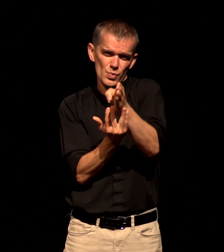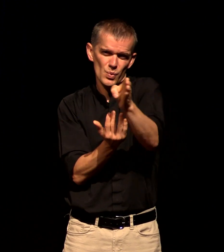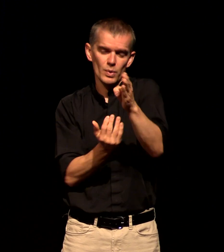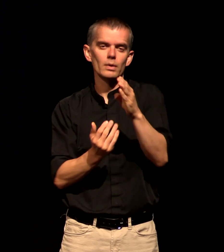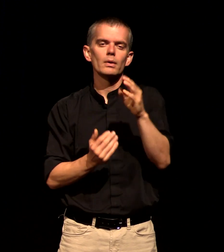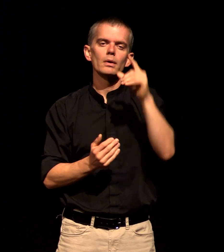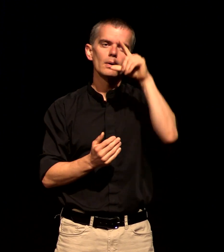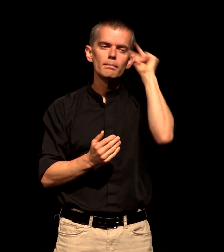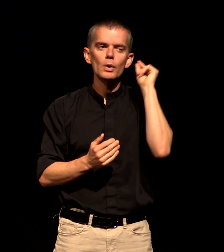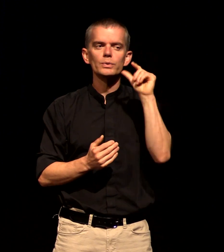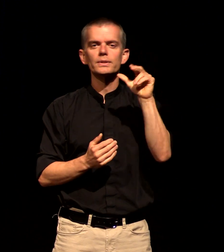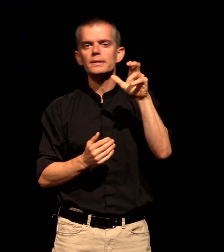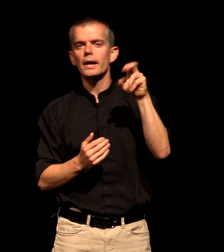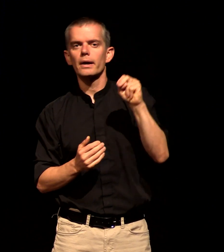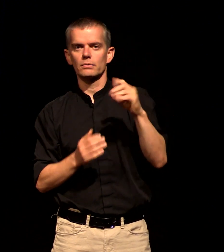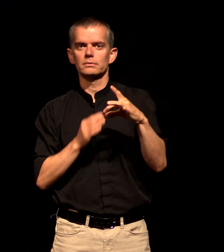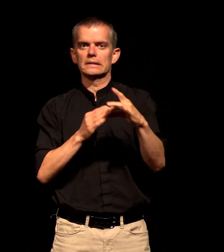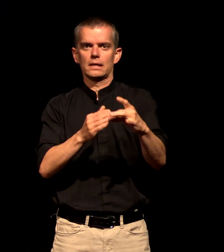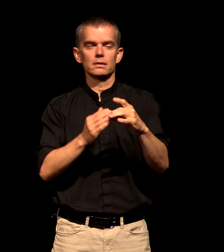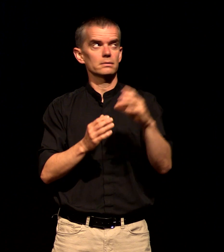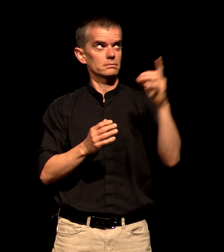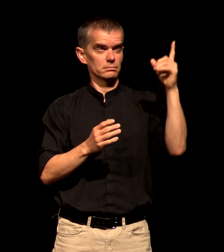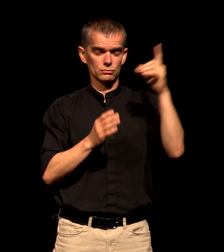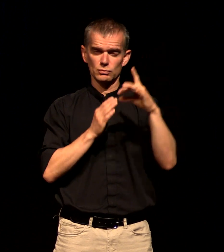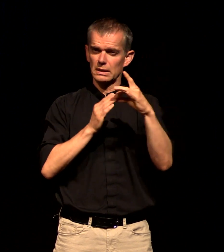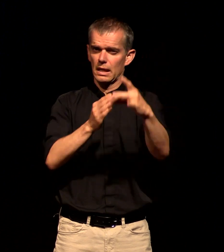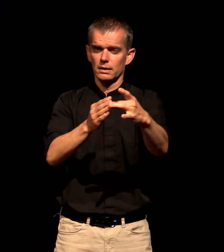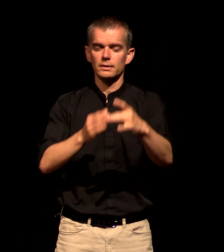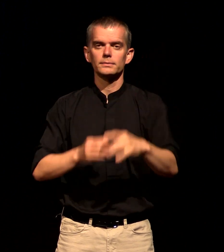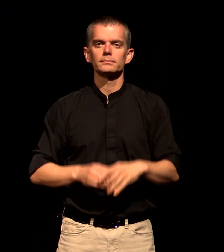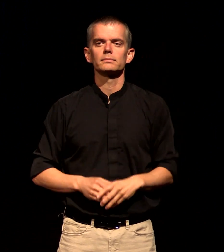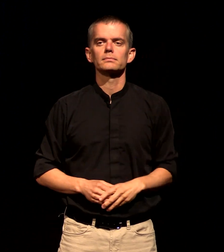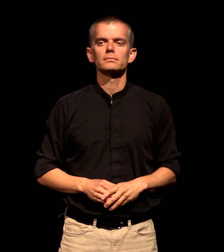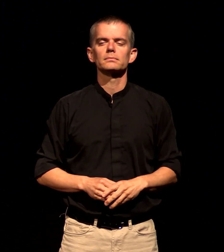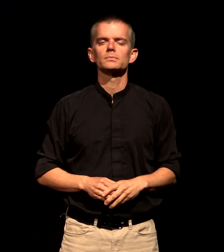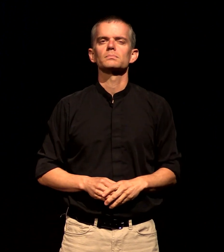road, like a flock of sheep, with Moses and Aaron, as their